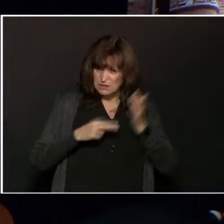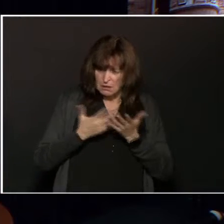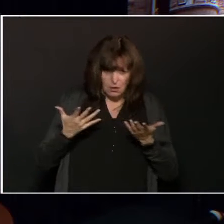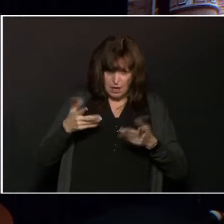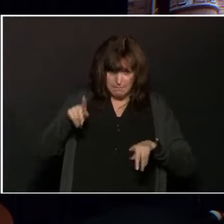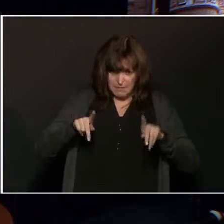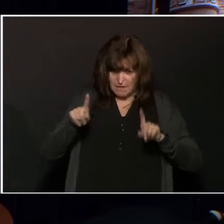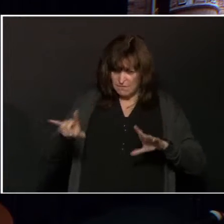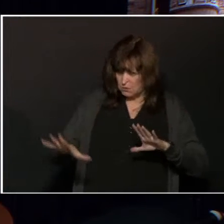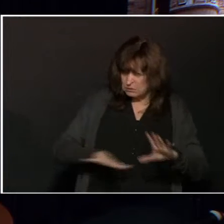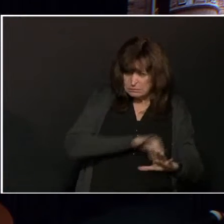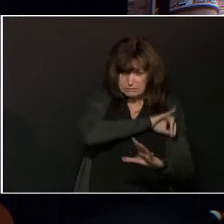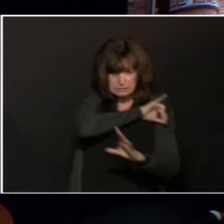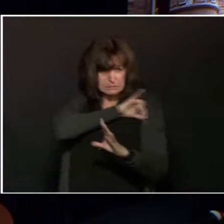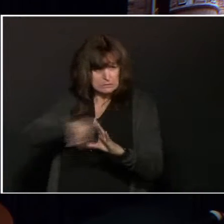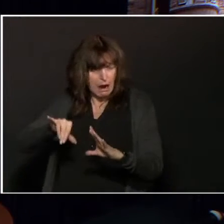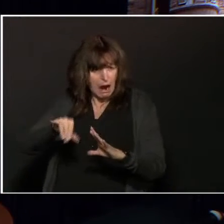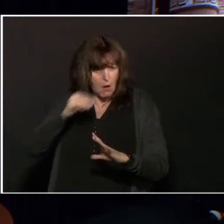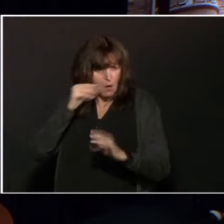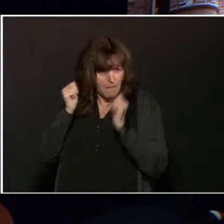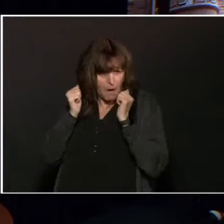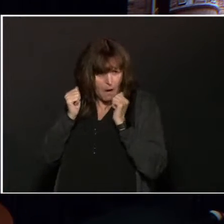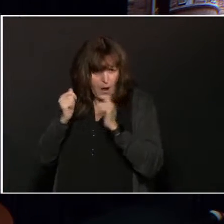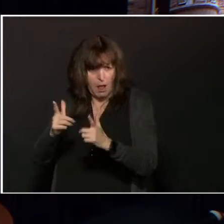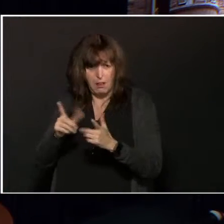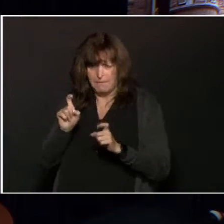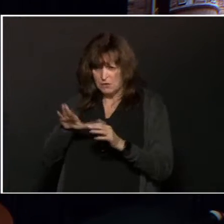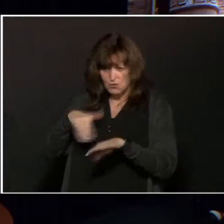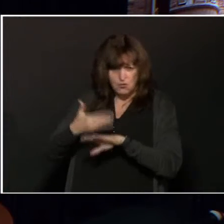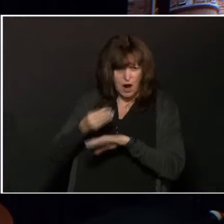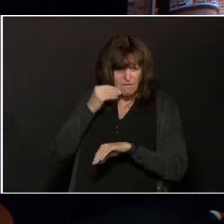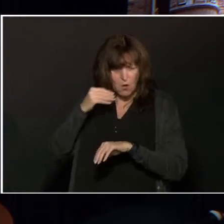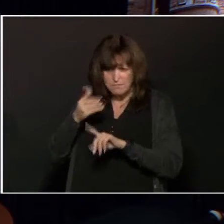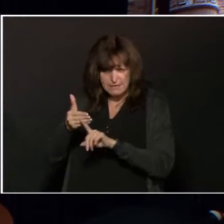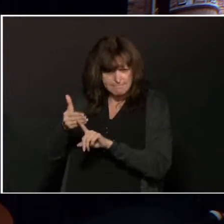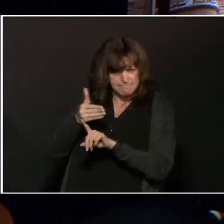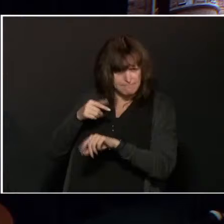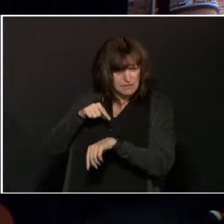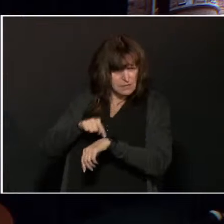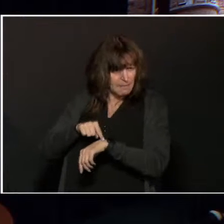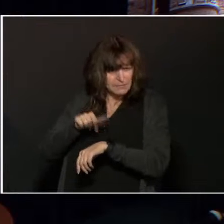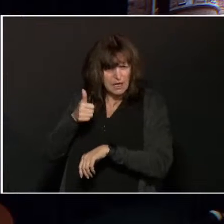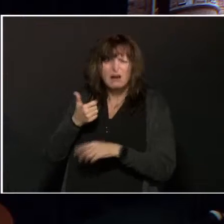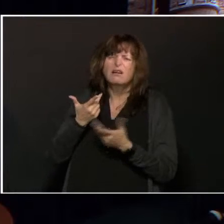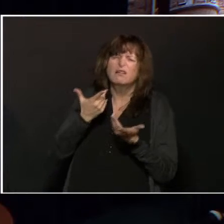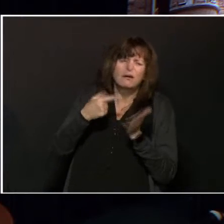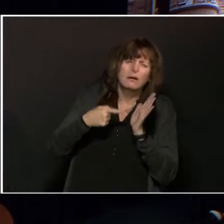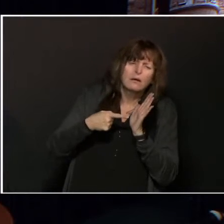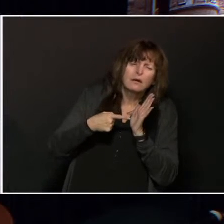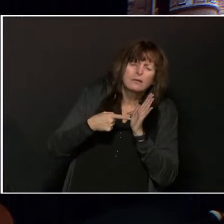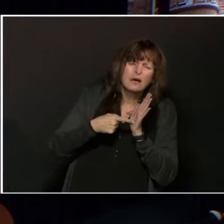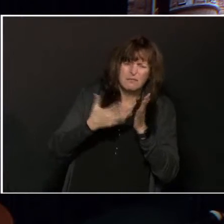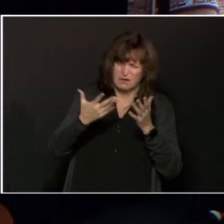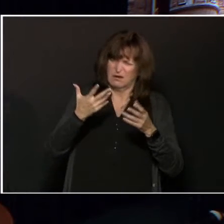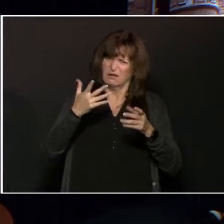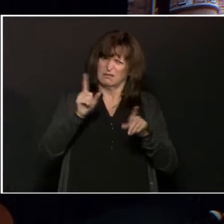ONTARIO RIGHT NOW TO GO TO 133 CASES PER MILLION CASES PER MILLION PEOPLE A DAY WHAT CASES PER MILLION PEOPLE A DAY WHAT'S CASES PER MILLION PEOPLE A DAY WHAT'S THE CASES PER MILLION PEOPLE A DAY WHAT'S AN CASES PER MILLION PEOPLE A DAY LOOKING FOR